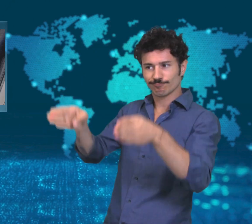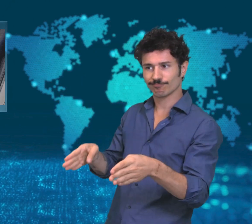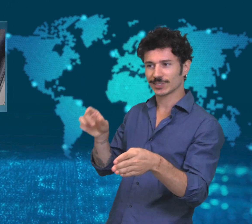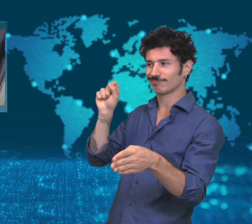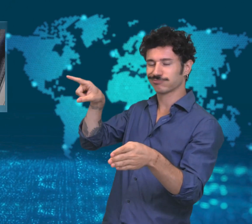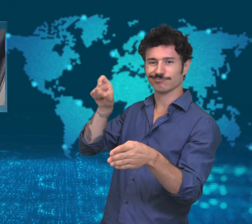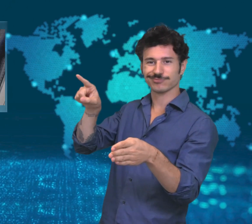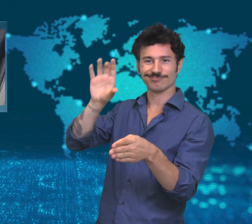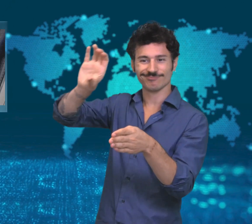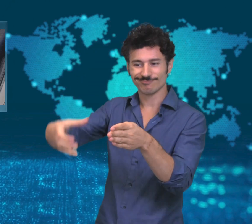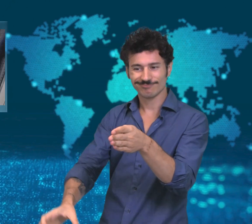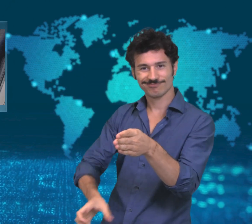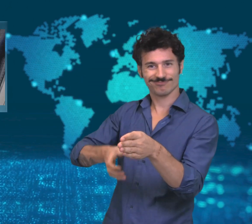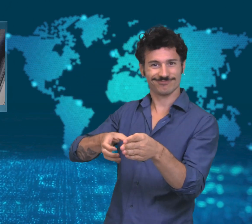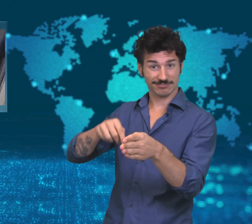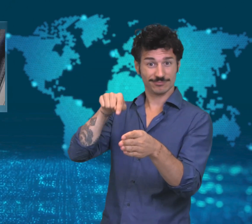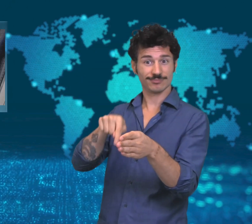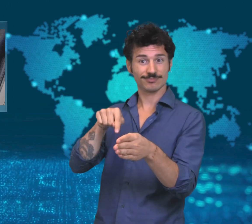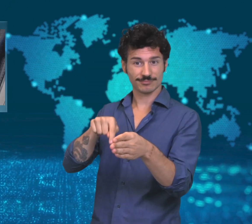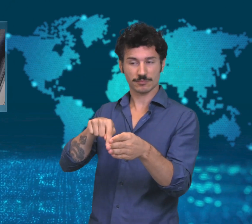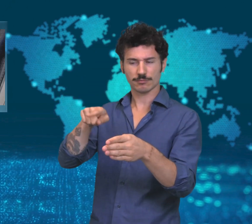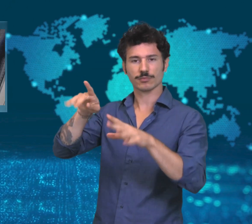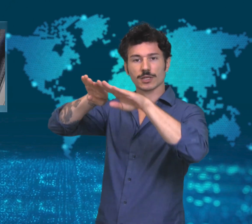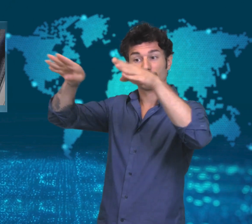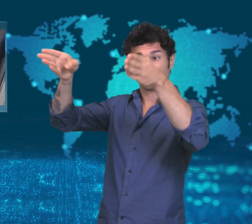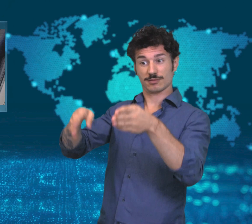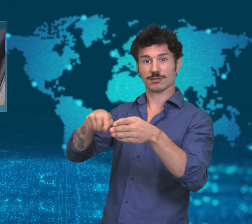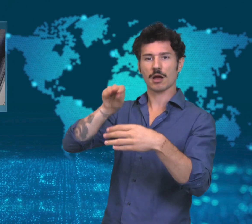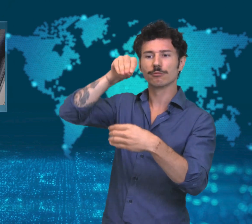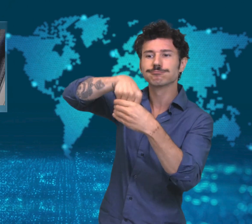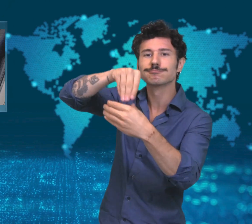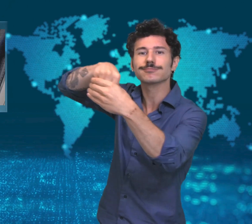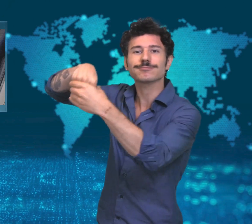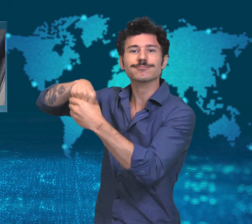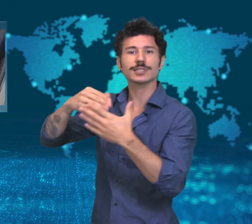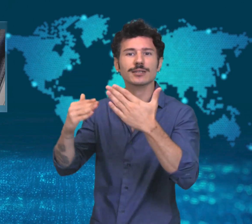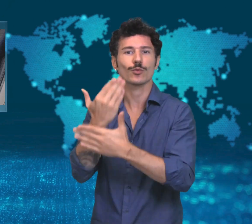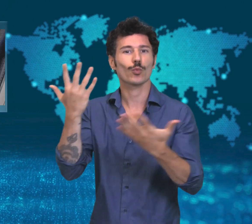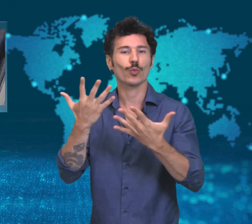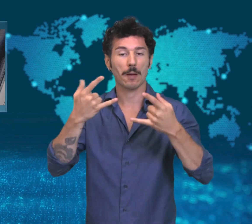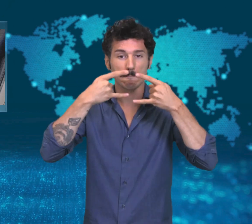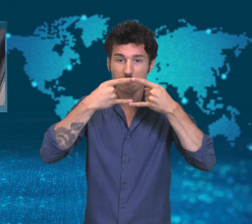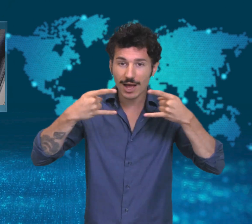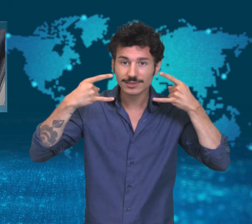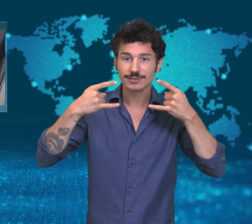A European company added face masks, hand sanitizers,